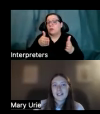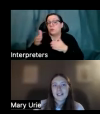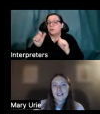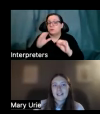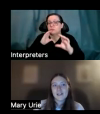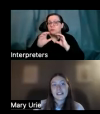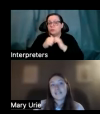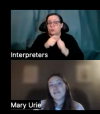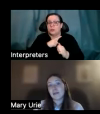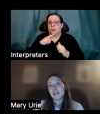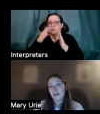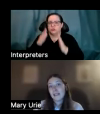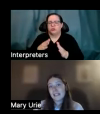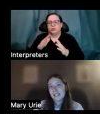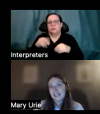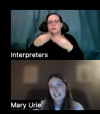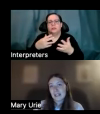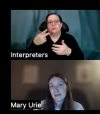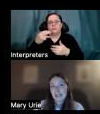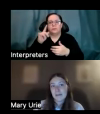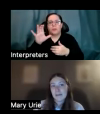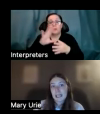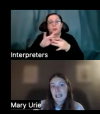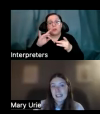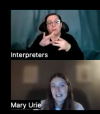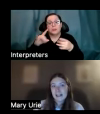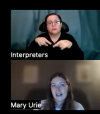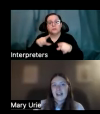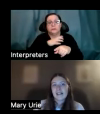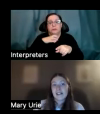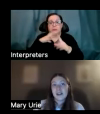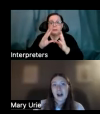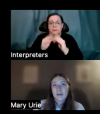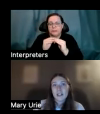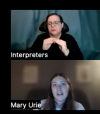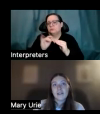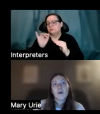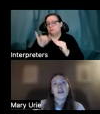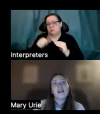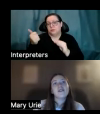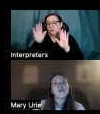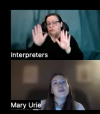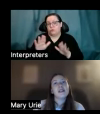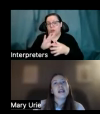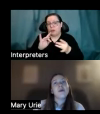legislators, you can give public comment in committee meetings. And that's a great option if you're wanting to communicate